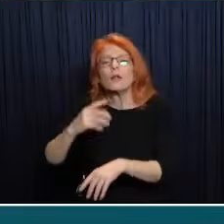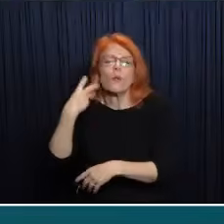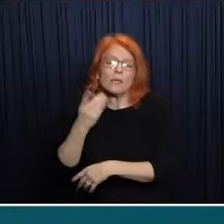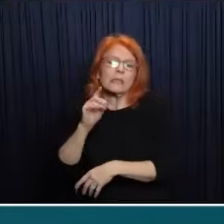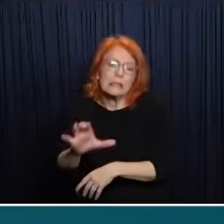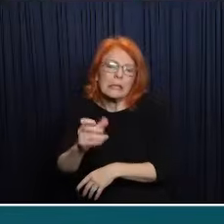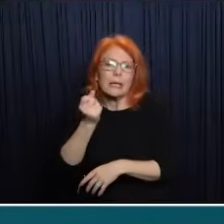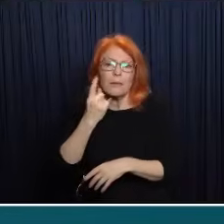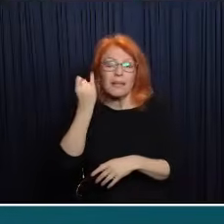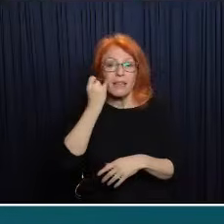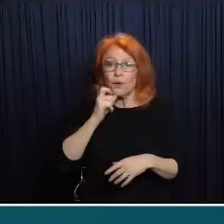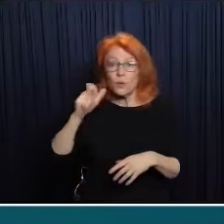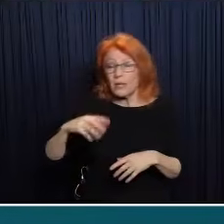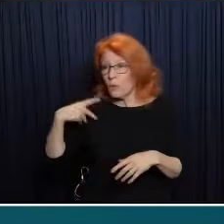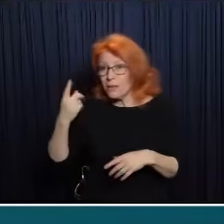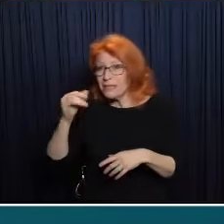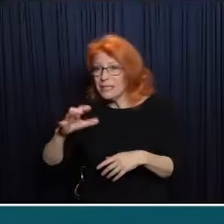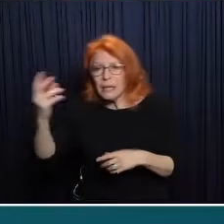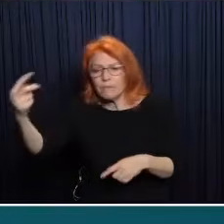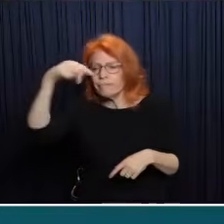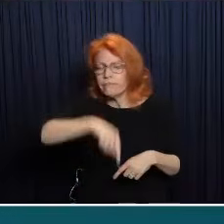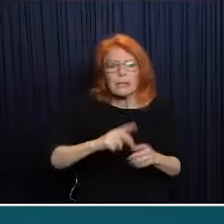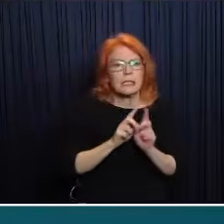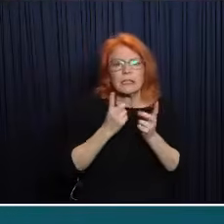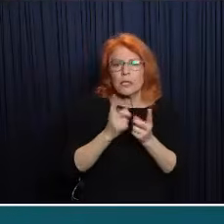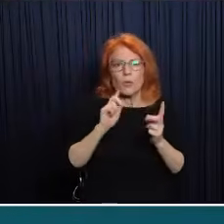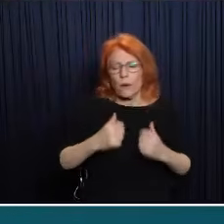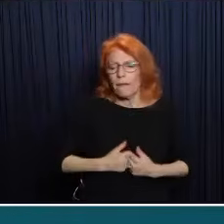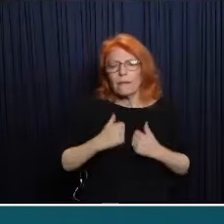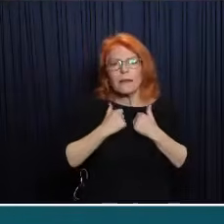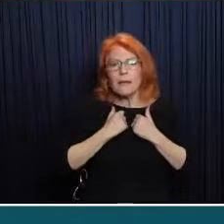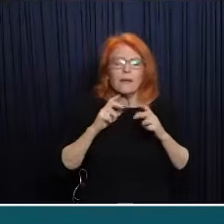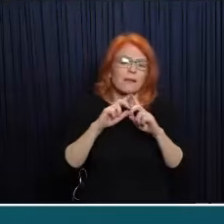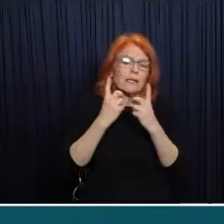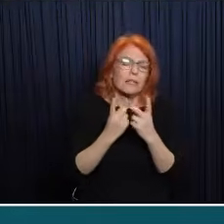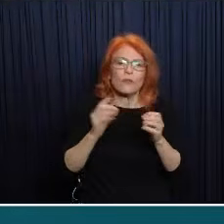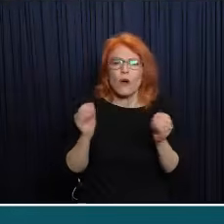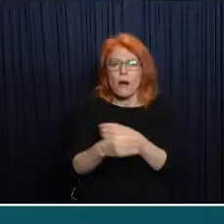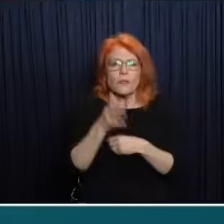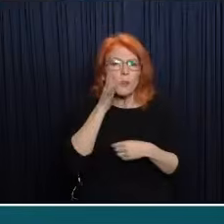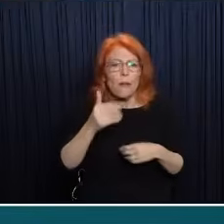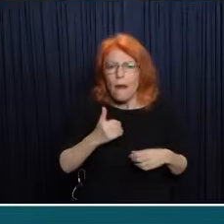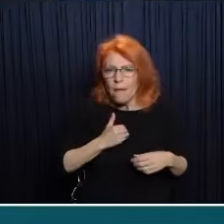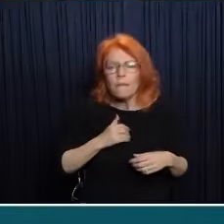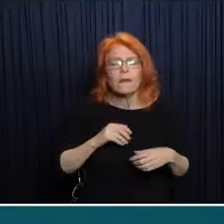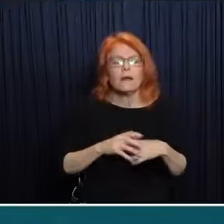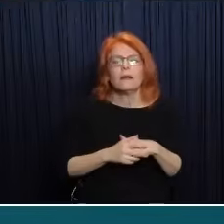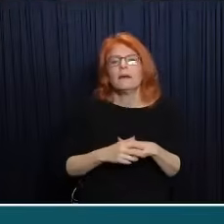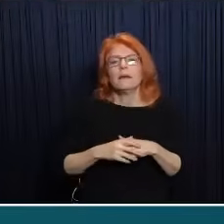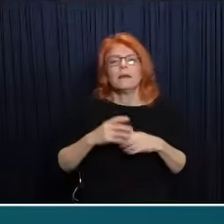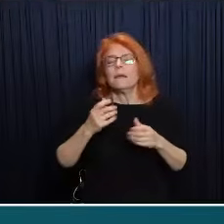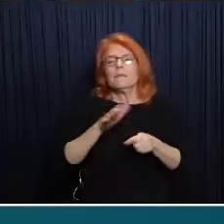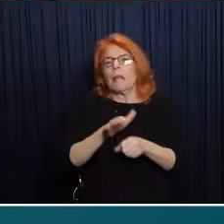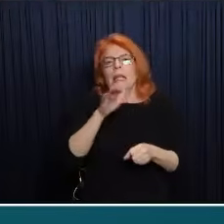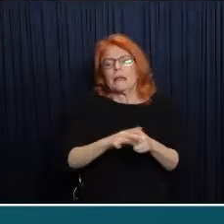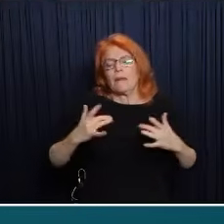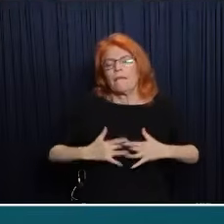I HAVE SERVED SIX YEARS IN THE CAPITOL, THIS IS NO DIFFERENT. WE HAVE TO FLY TO D.C.